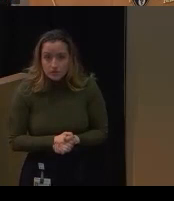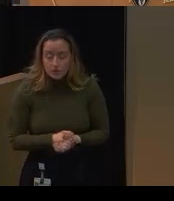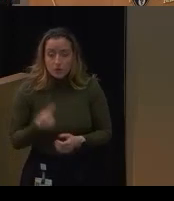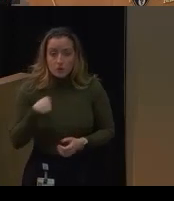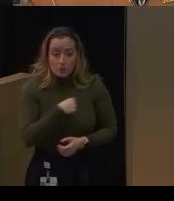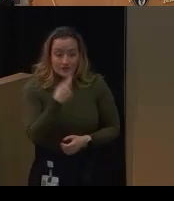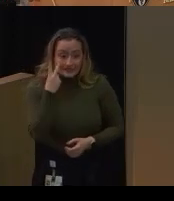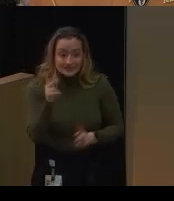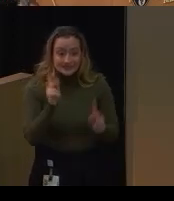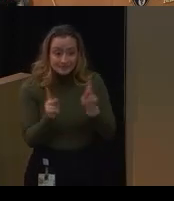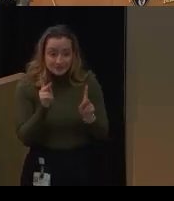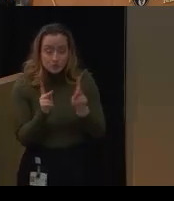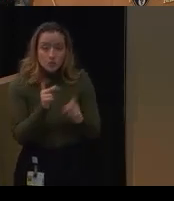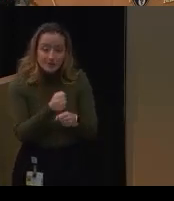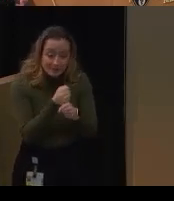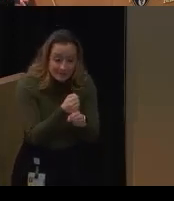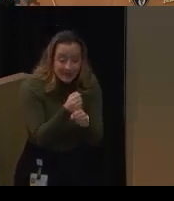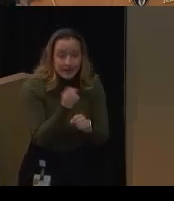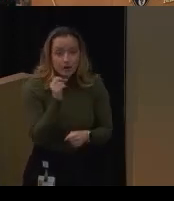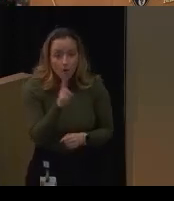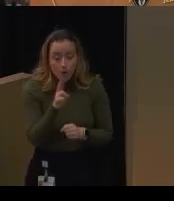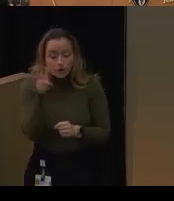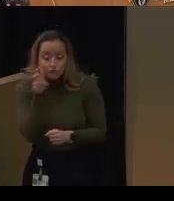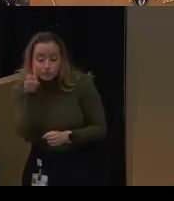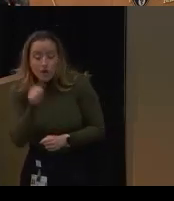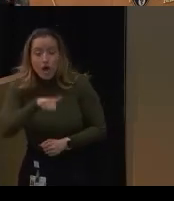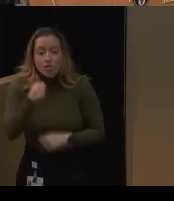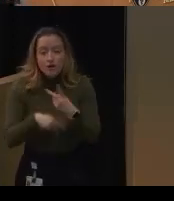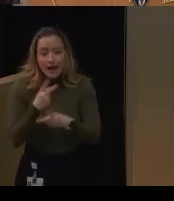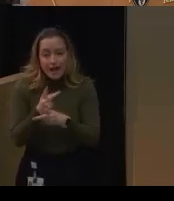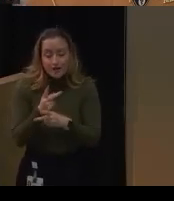or consuming other forms of narrative media during the study period And there's actually